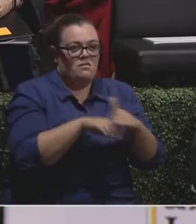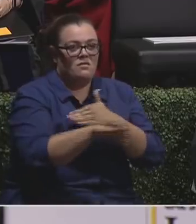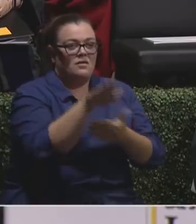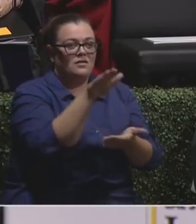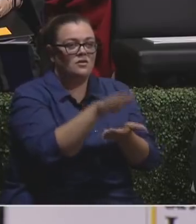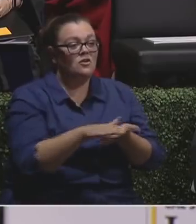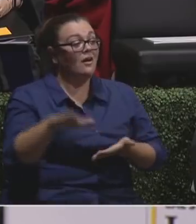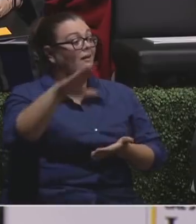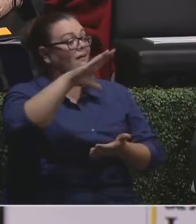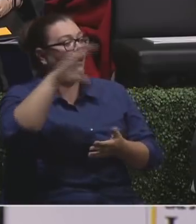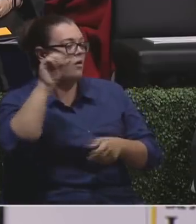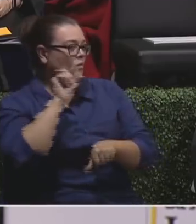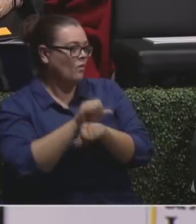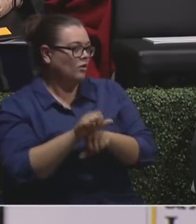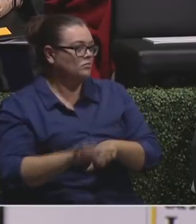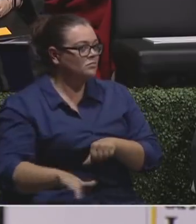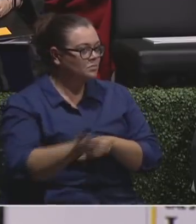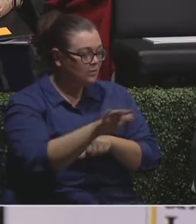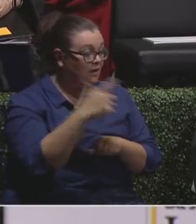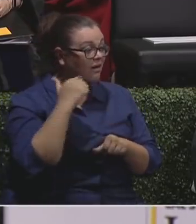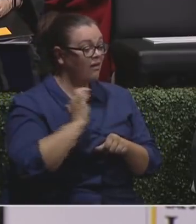STUDENTS BACK IN AUGUST OF 2001, AND IT TODAY, WE SERVE ACROSS EIGHT CAMPUSES